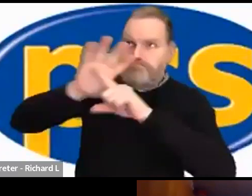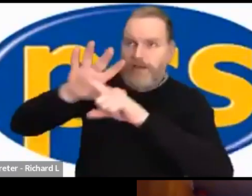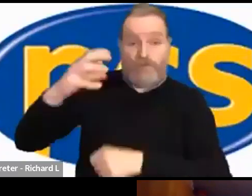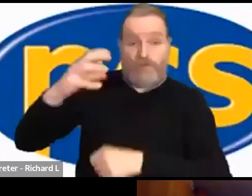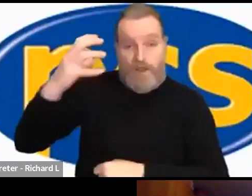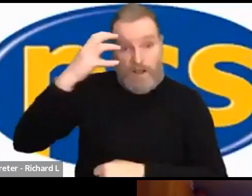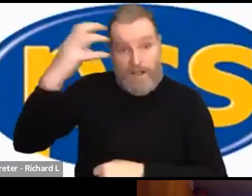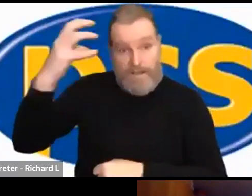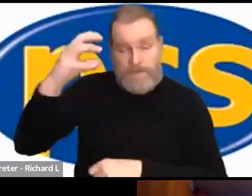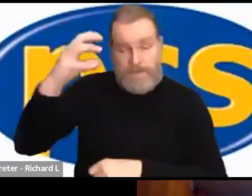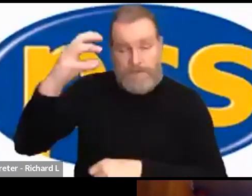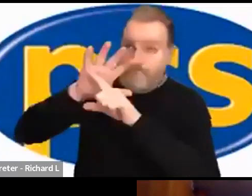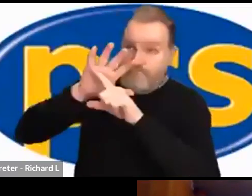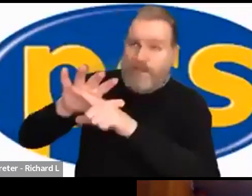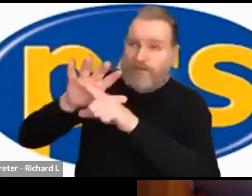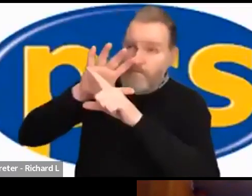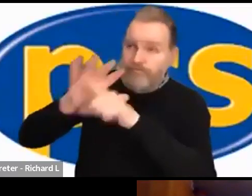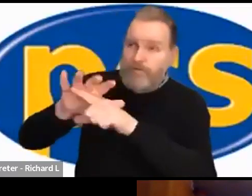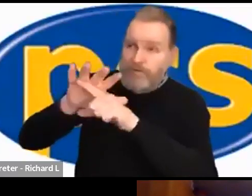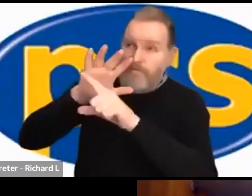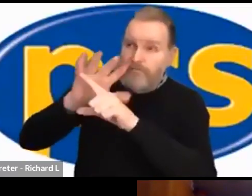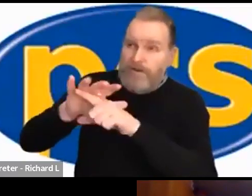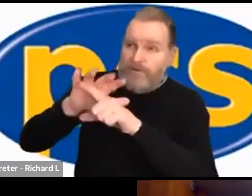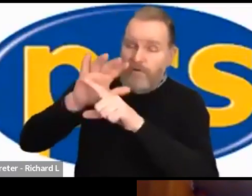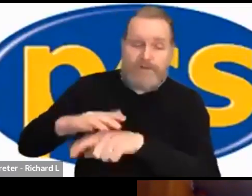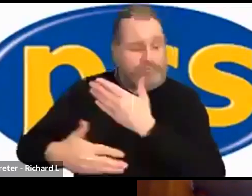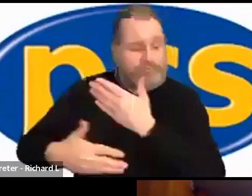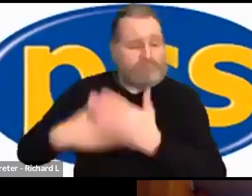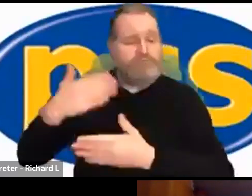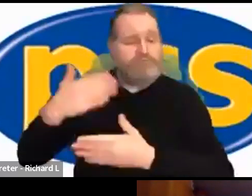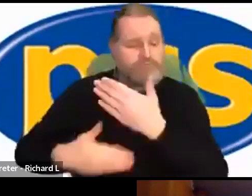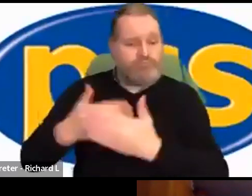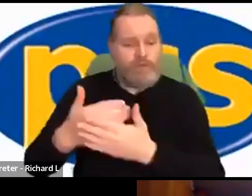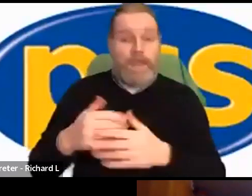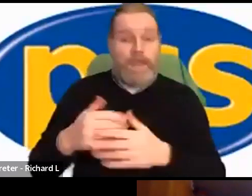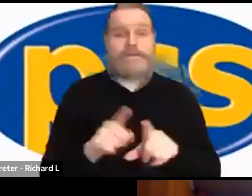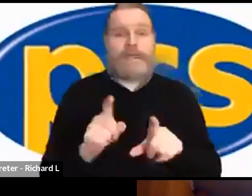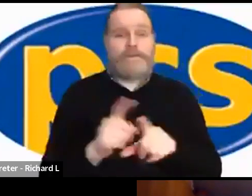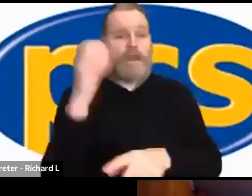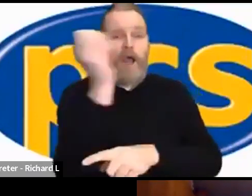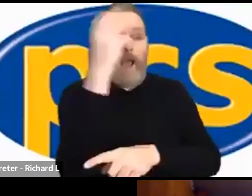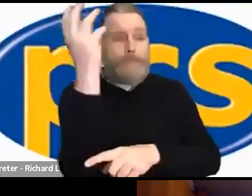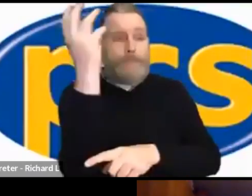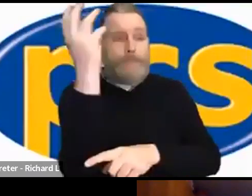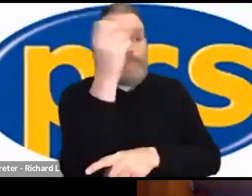make that pressure pressure build and pressure build and last over a period of time in the same in the same way as in the same way as paramedics a